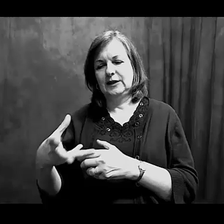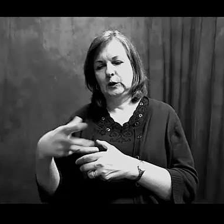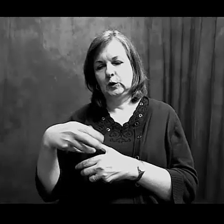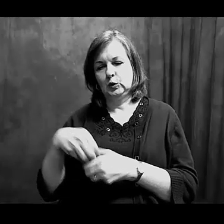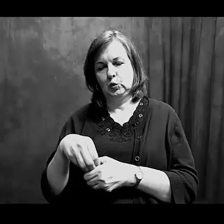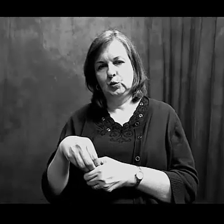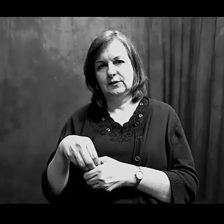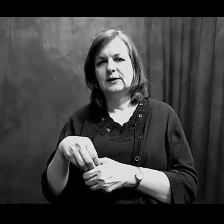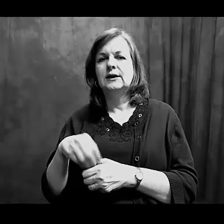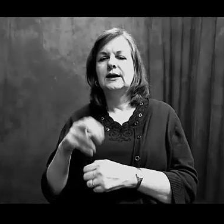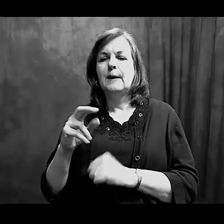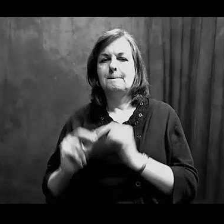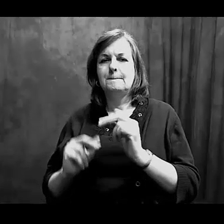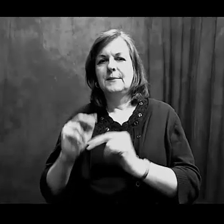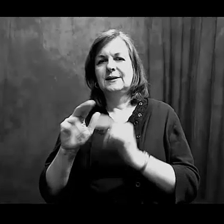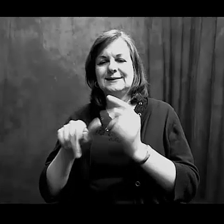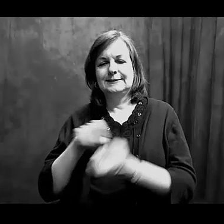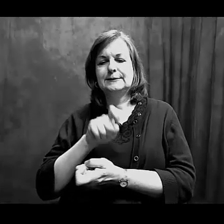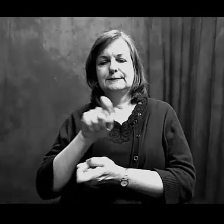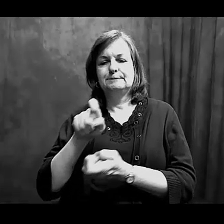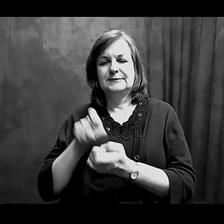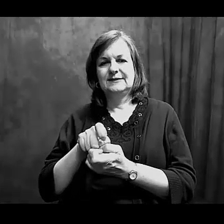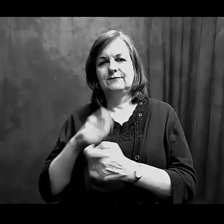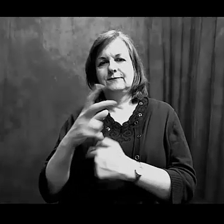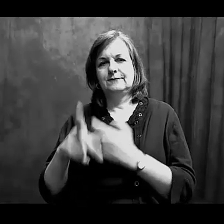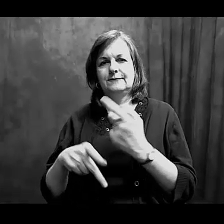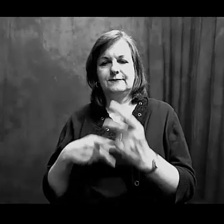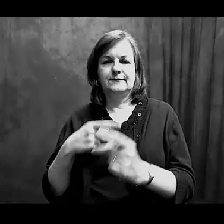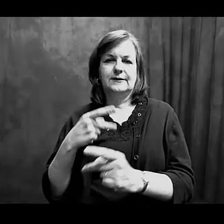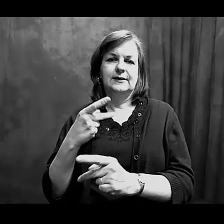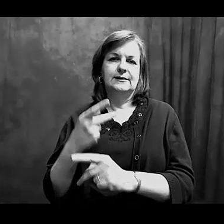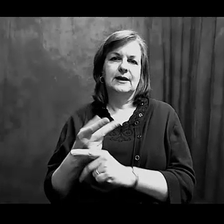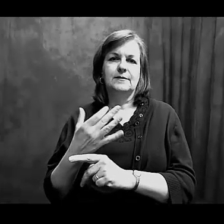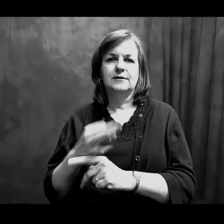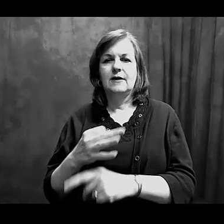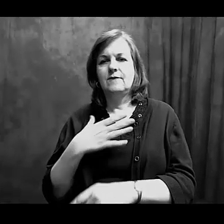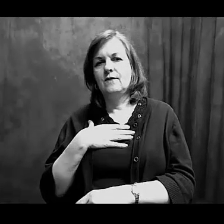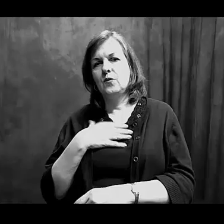the buildup of very specific types of